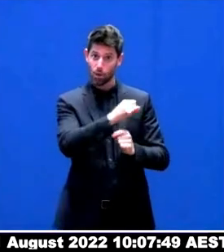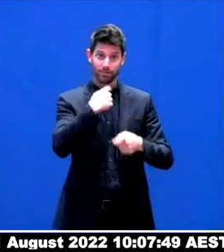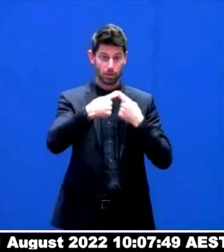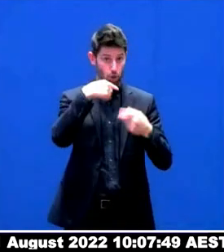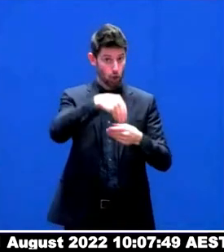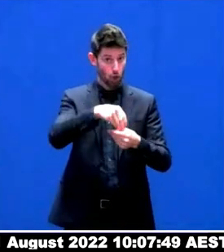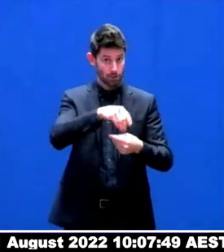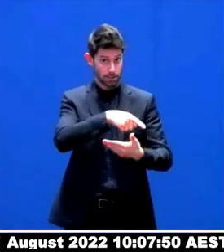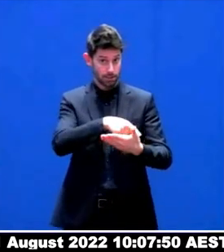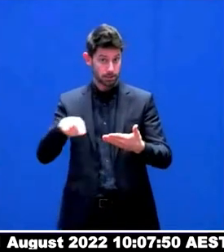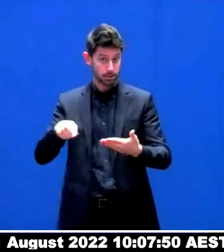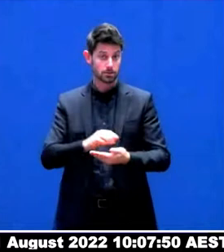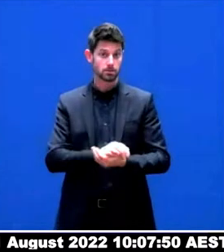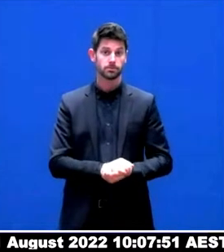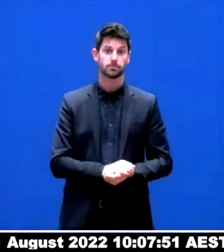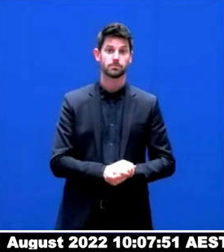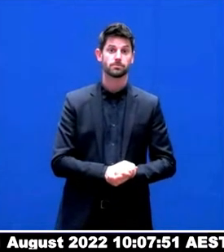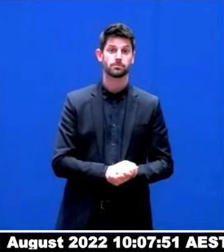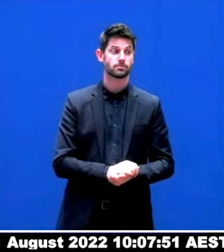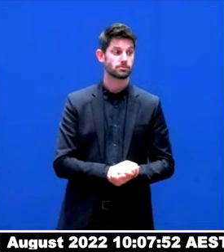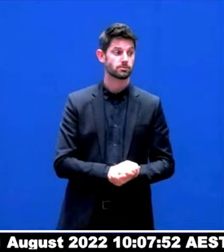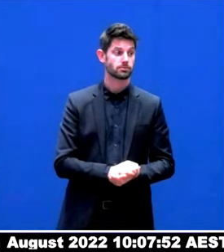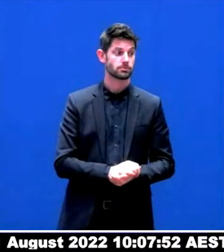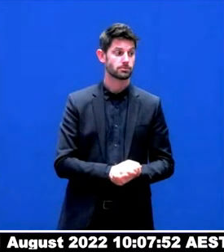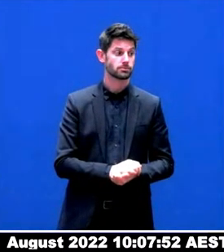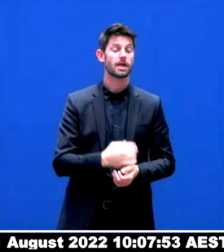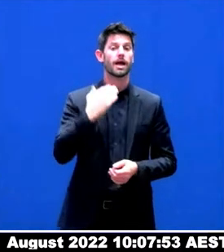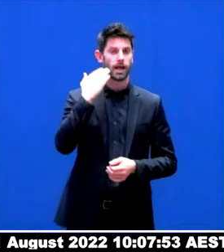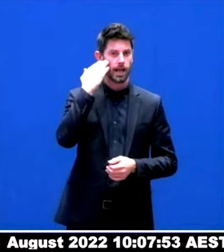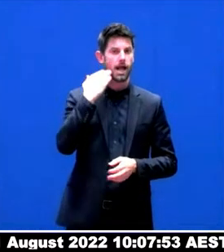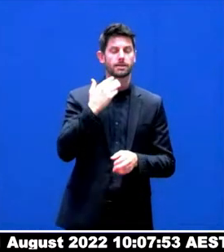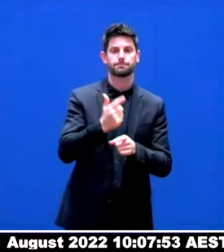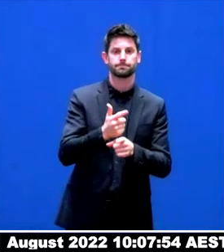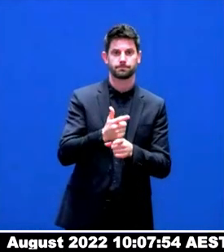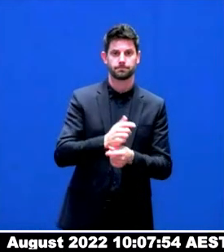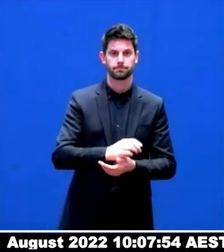statement? DEBBIE MITCHELL: I - there was one.